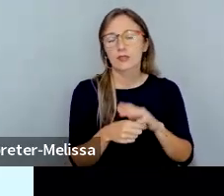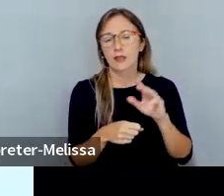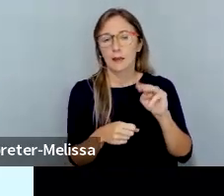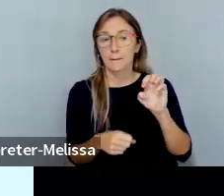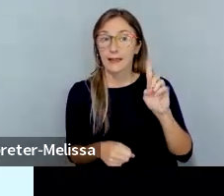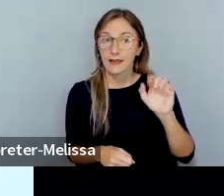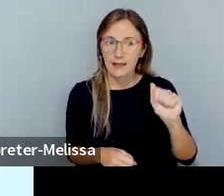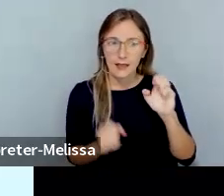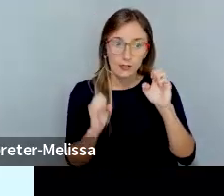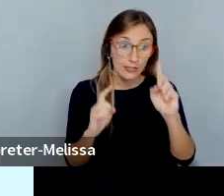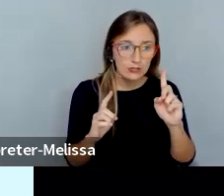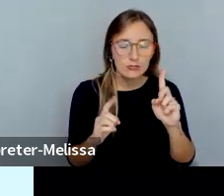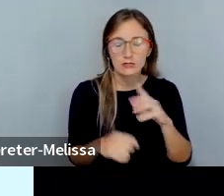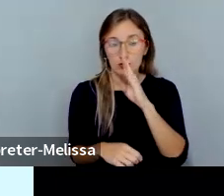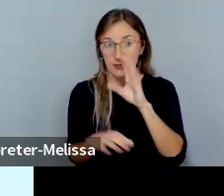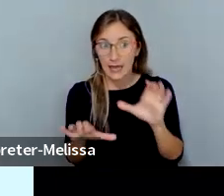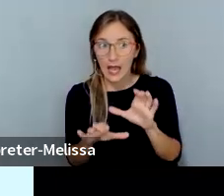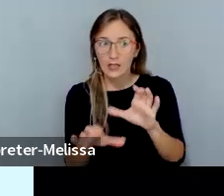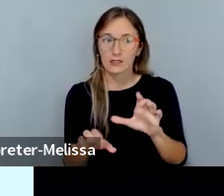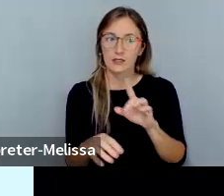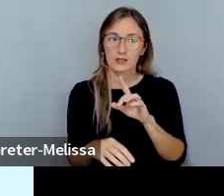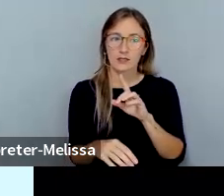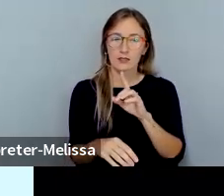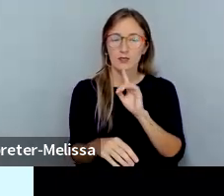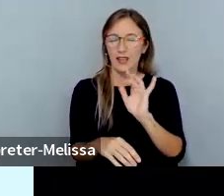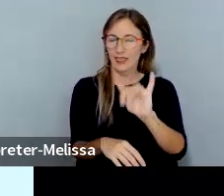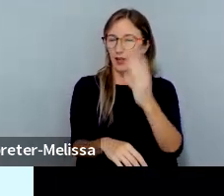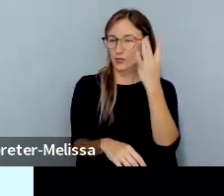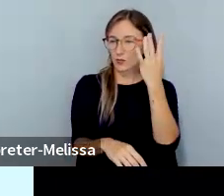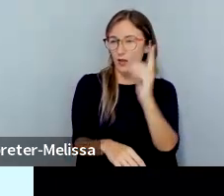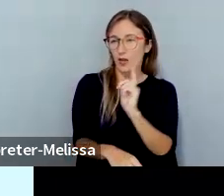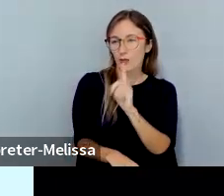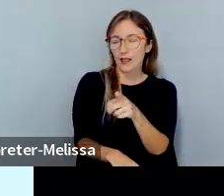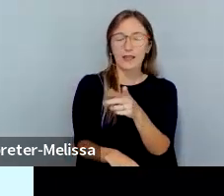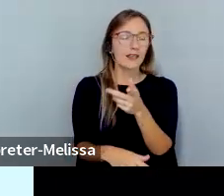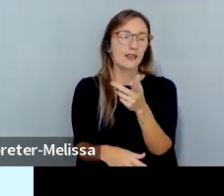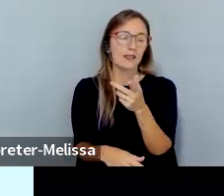and administrative pressure, media and education through media and direct